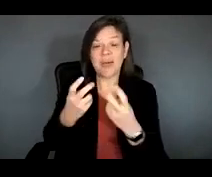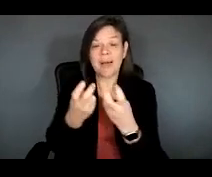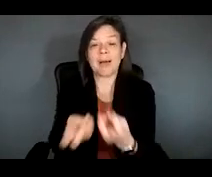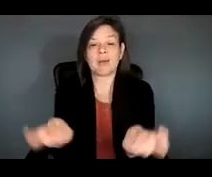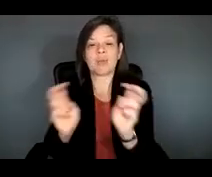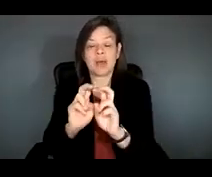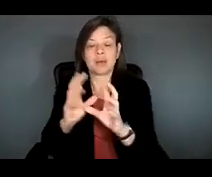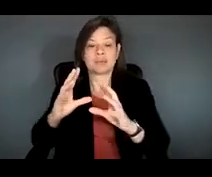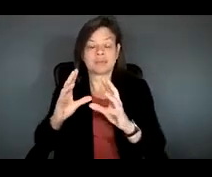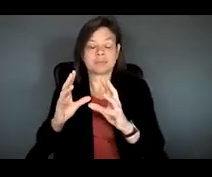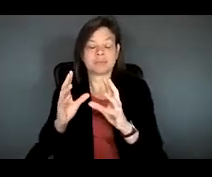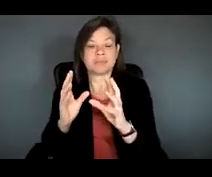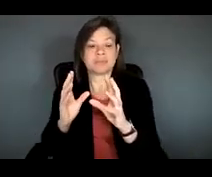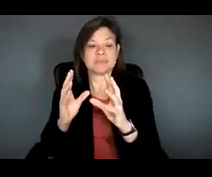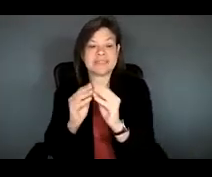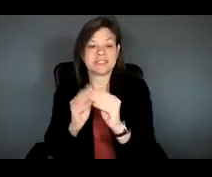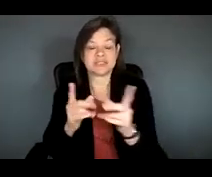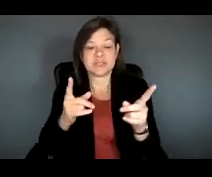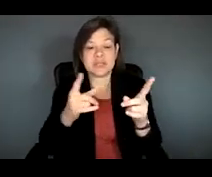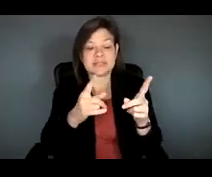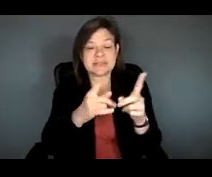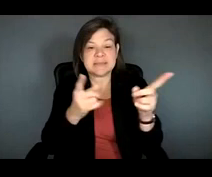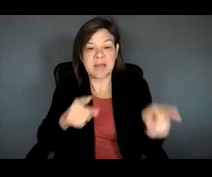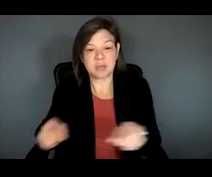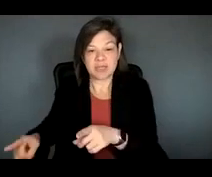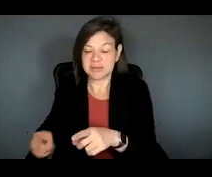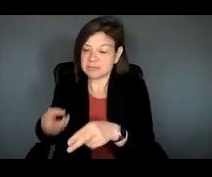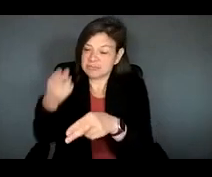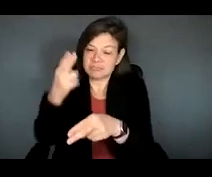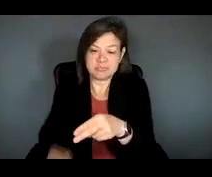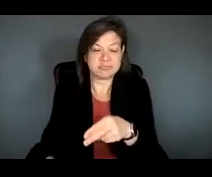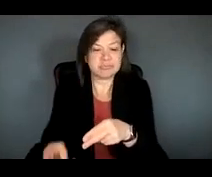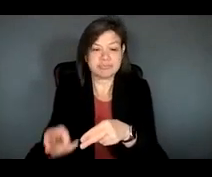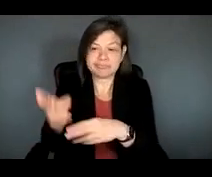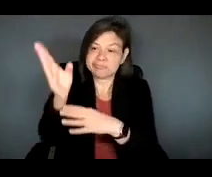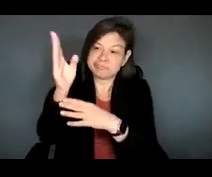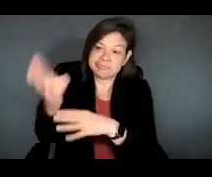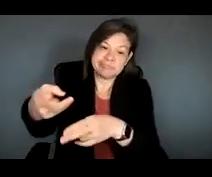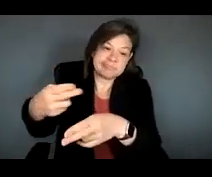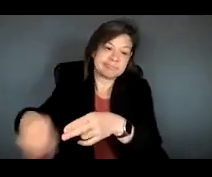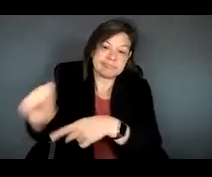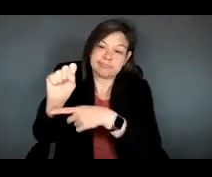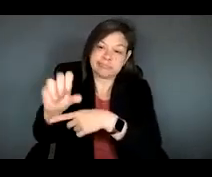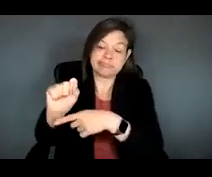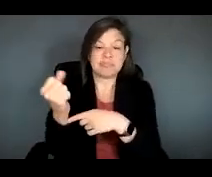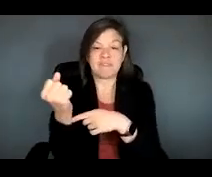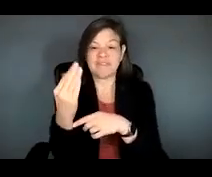which were concurrent, very short presentations, about fifteen minutes each,